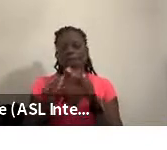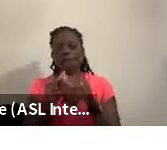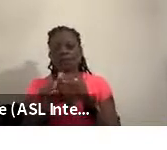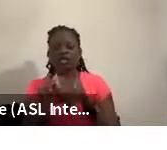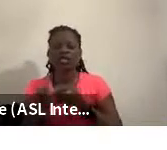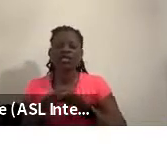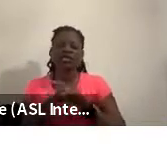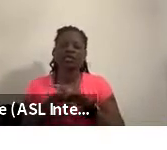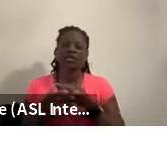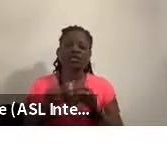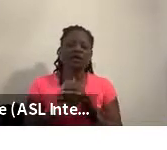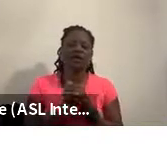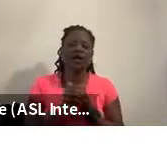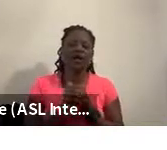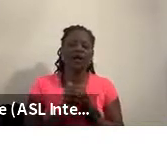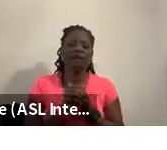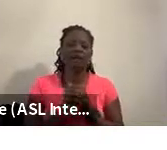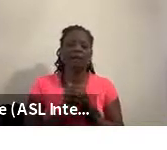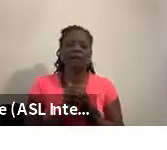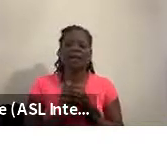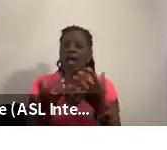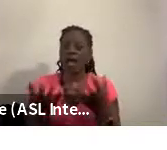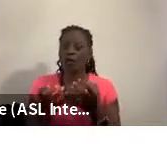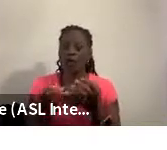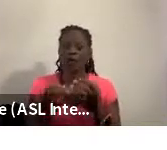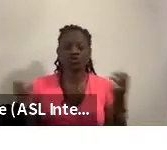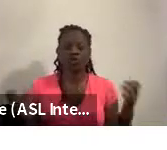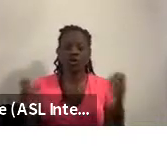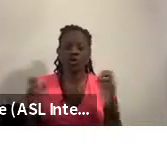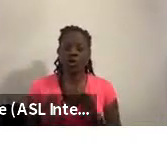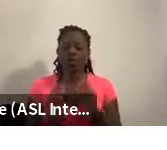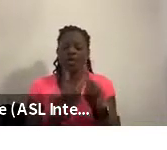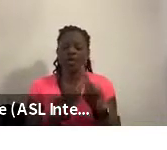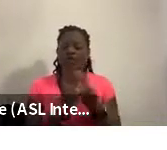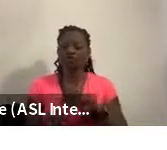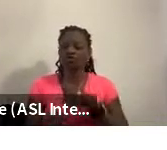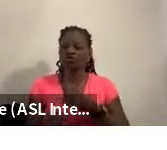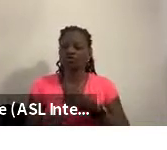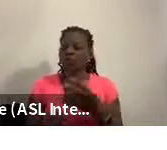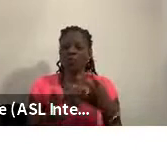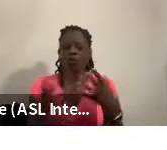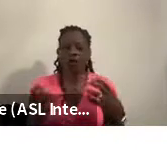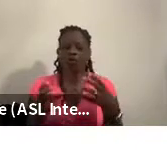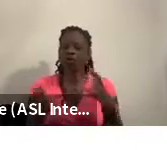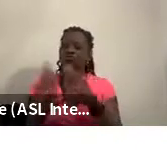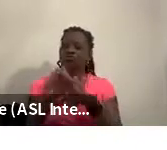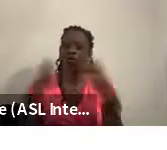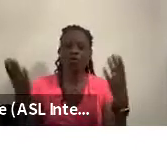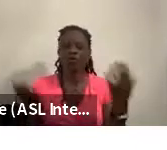wanting things to get back to normal and wanting the economy to reopen. So in summary, the data collection is